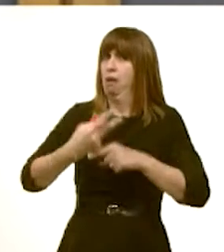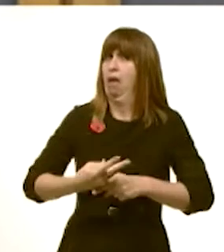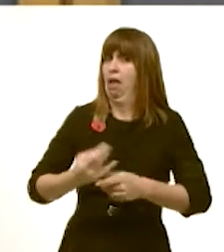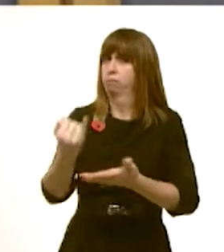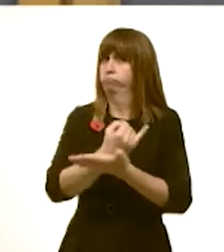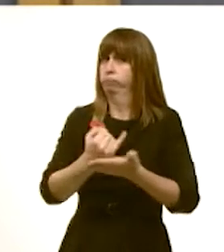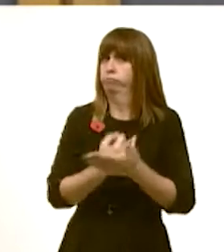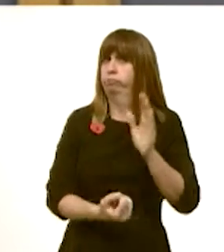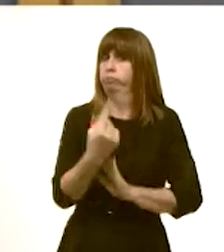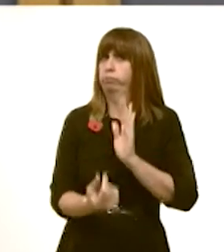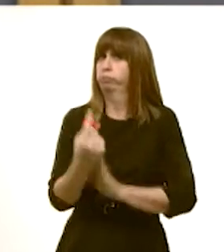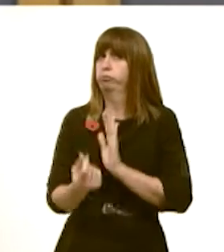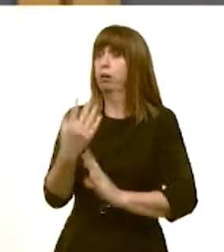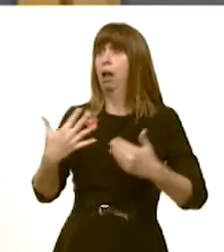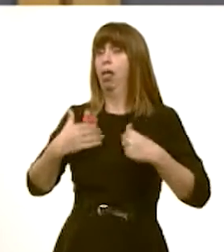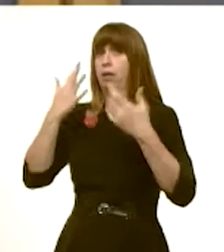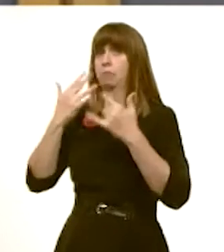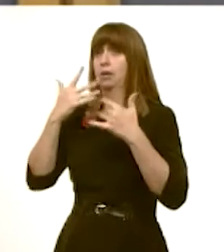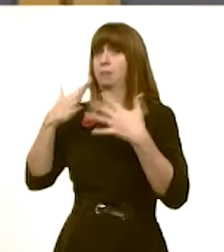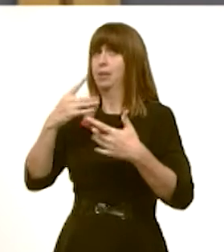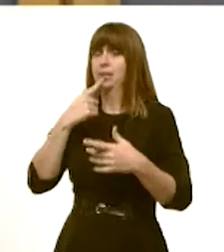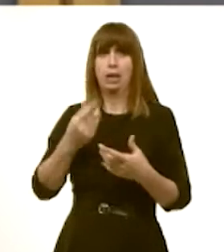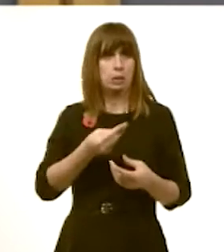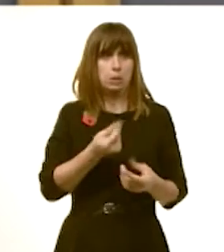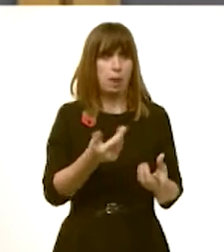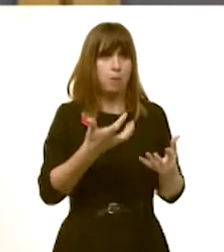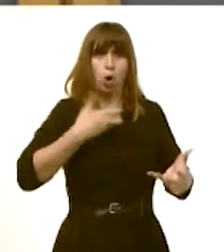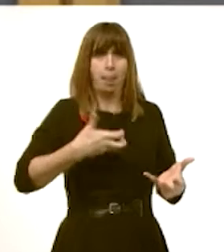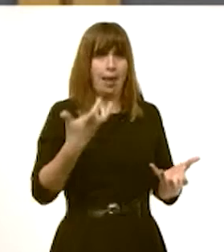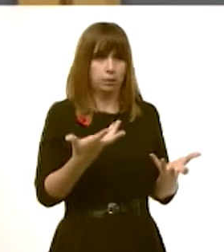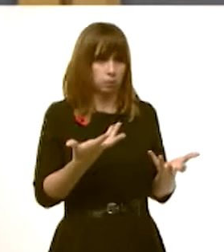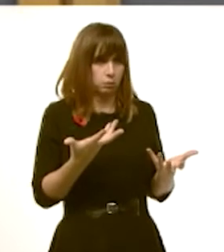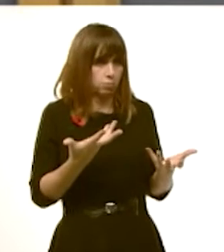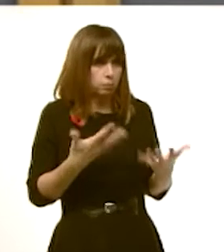has admitted that it has not had full sight of all patient complaints.